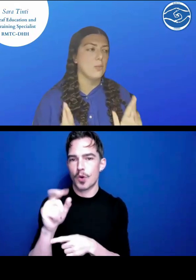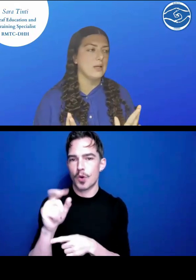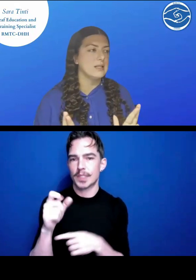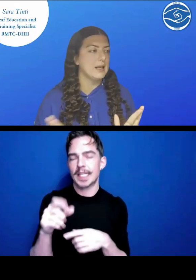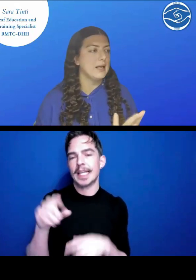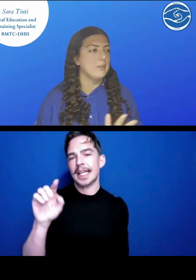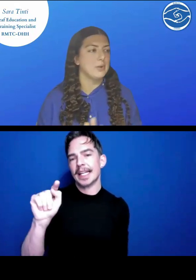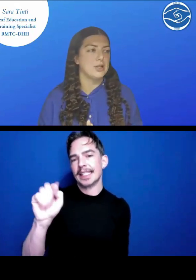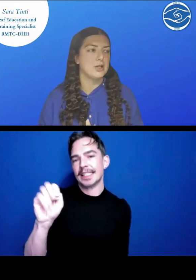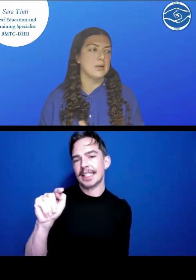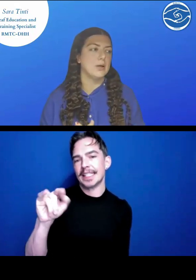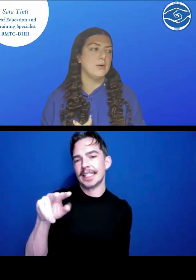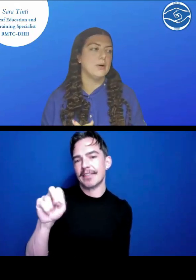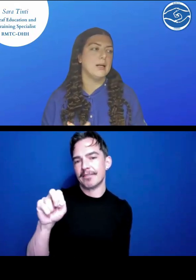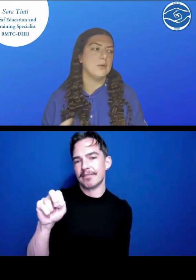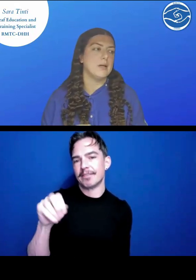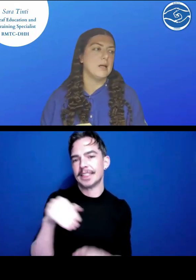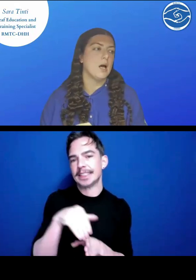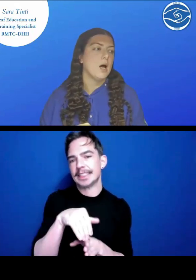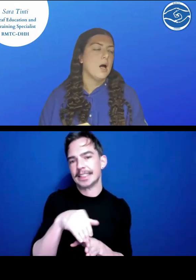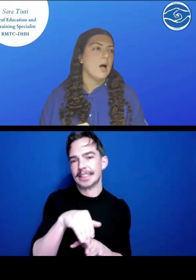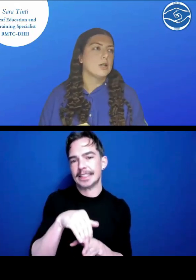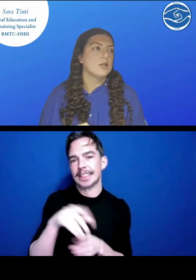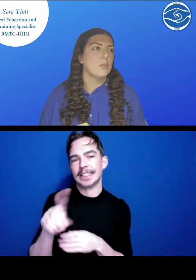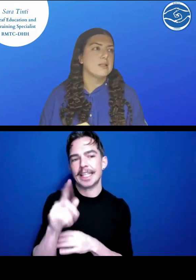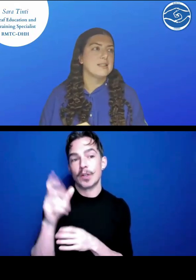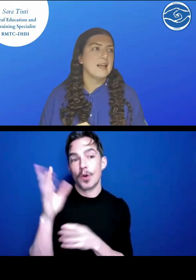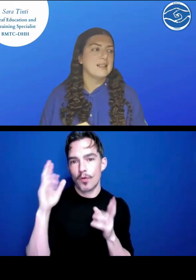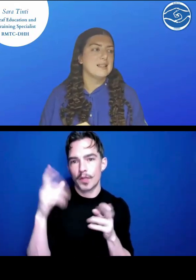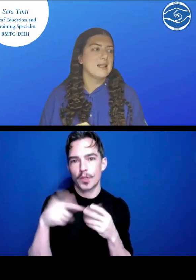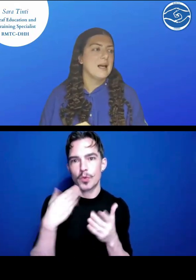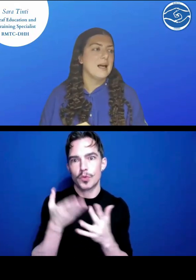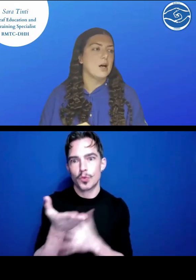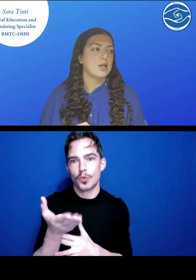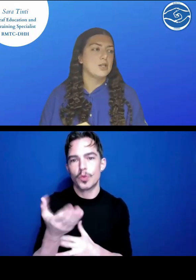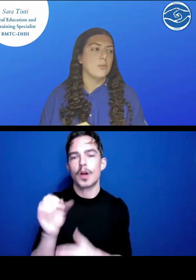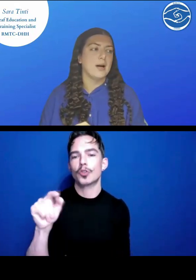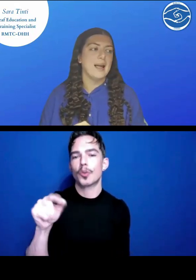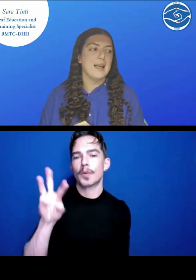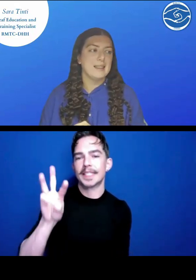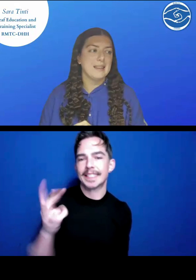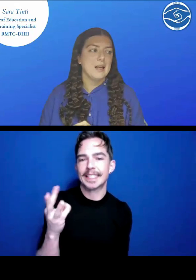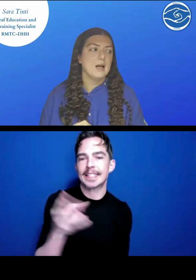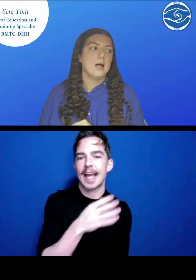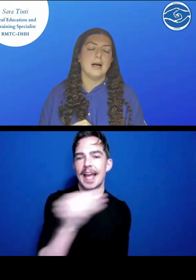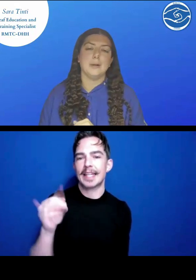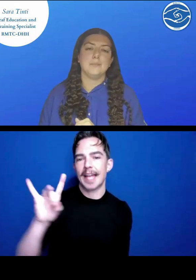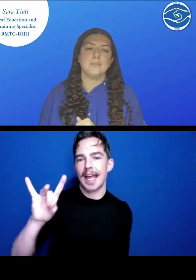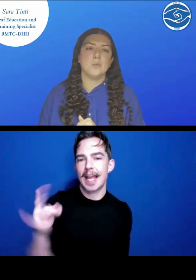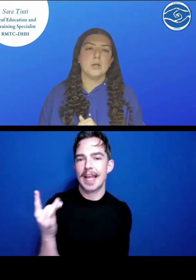we're hoping to get it pushed through. It would be October 6th and October 8th.